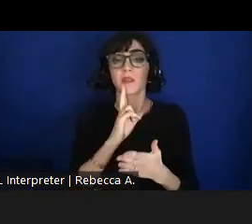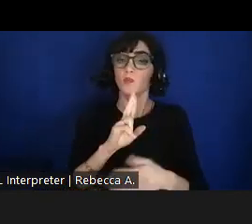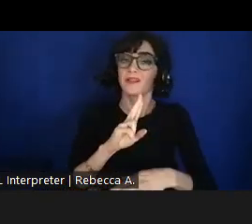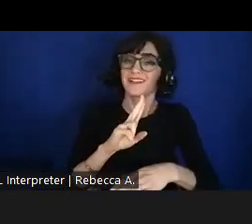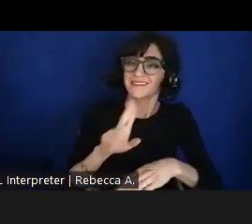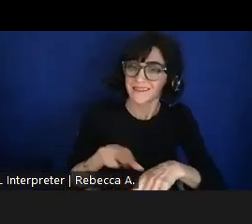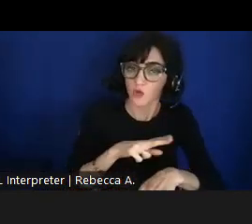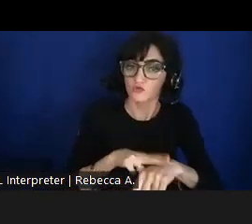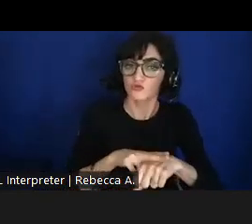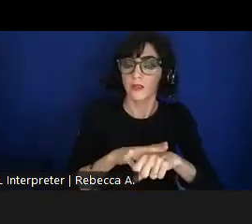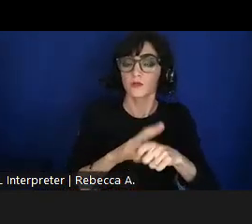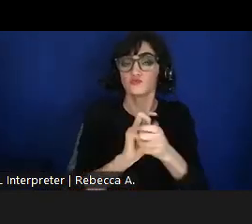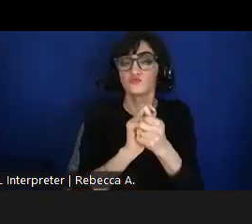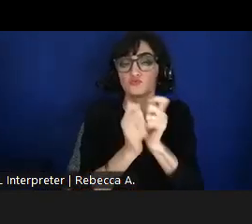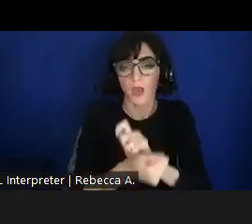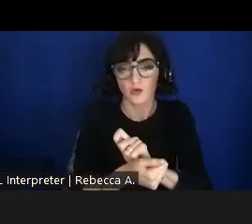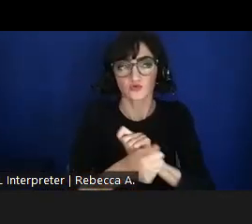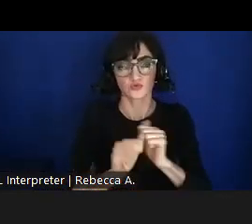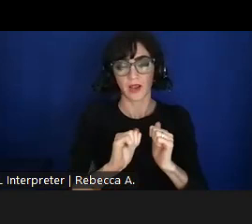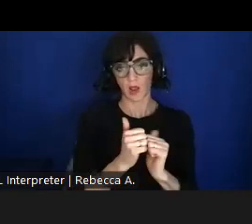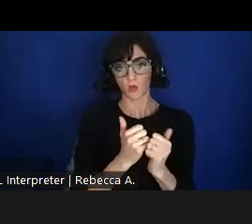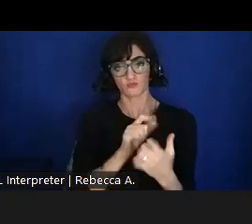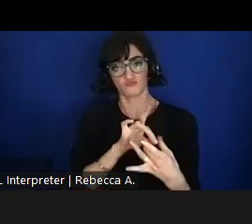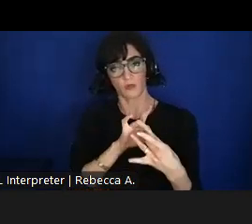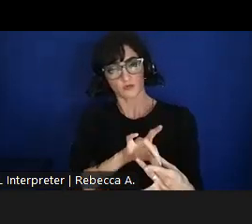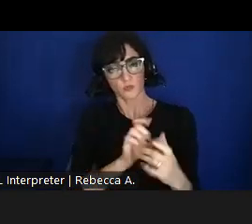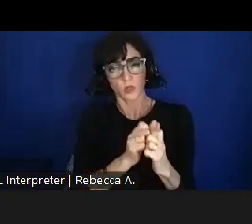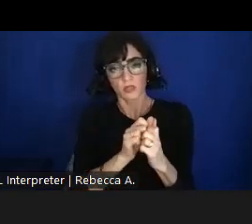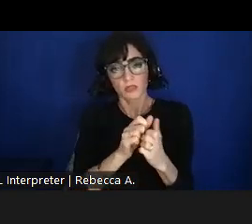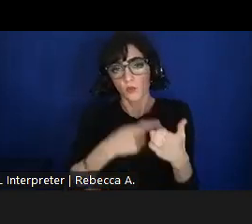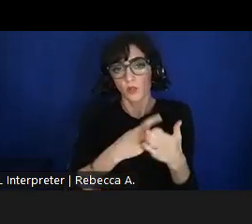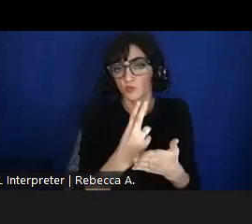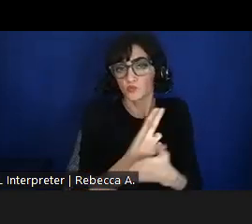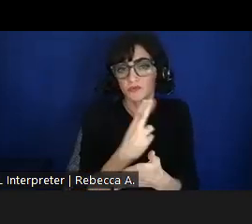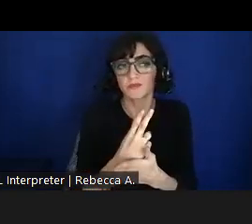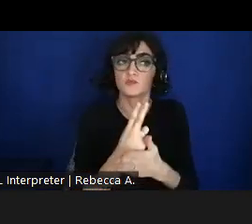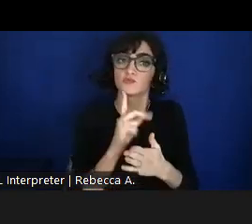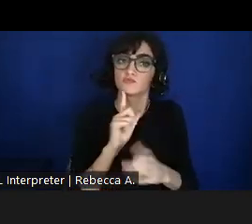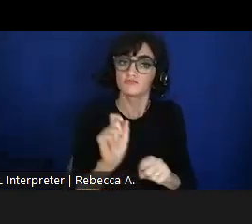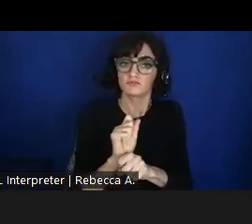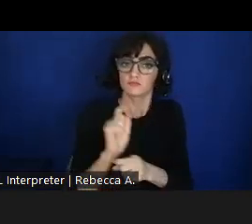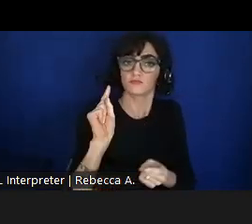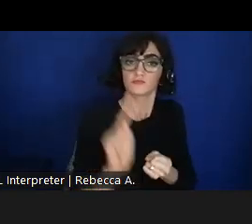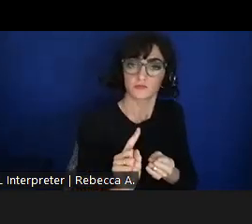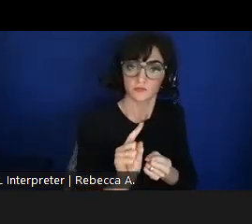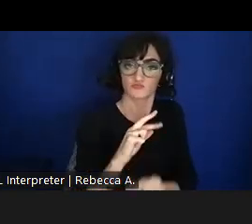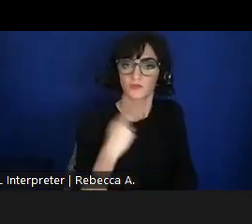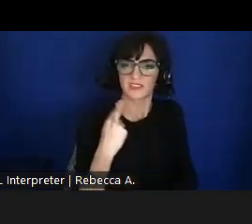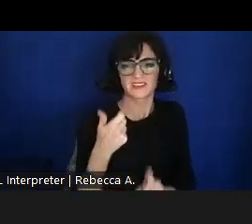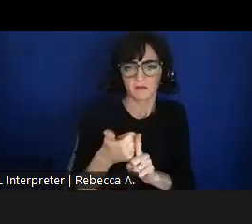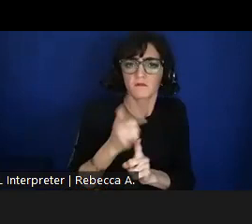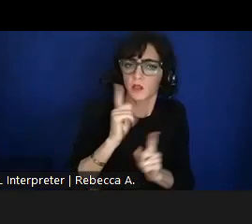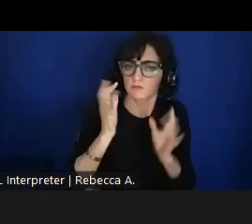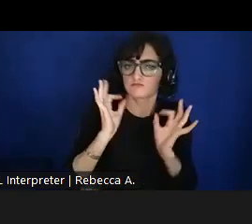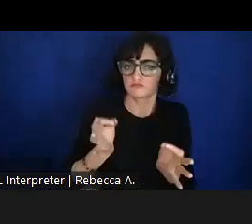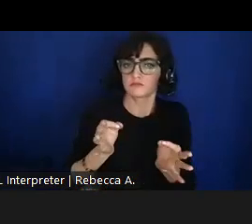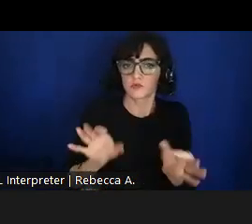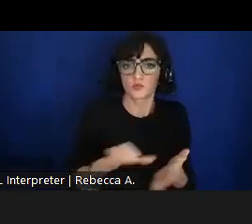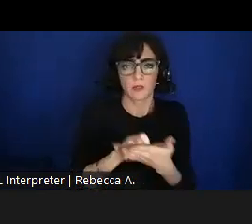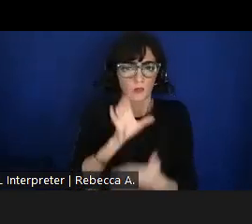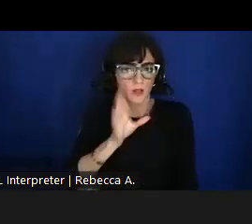to substances in order to really decrease that risk. So for example somebody may um